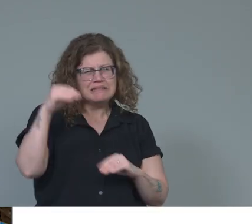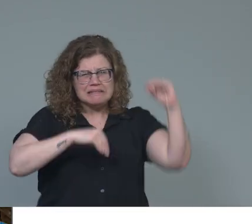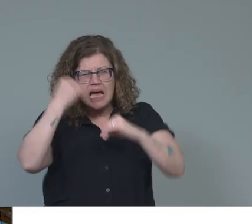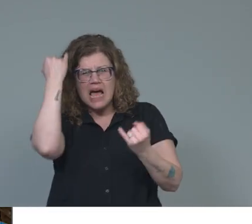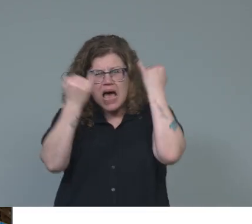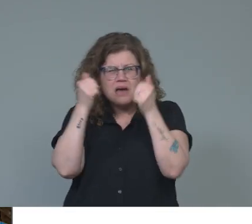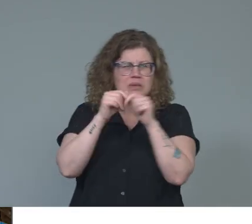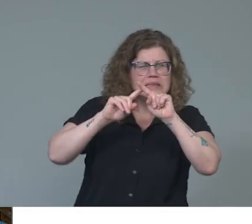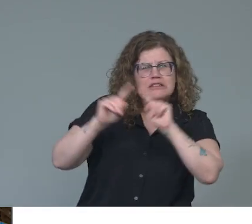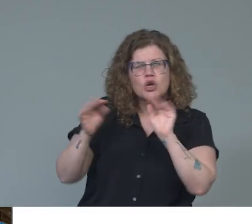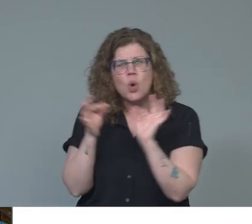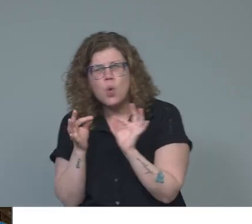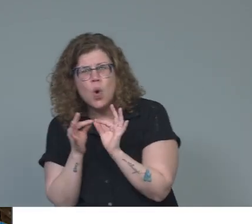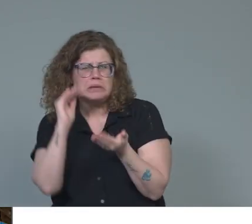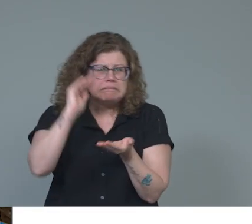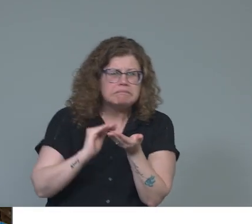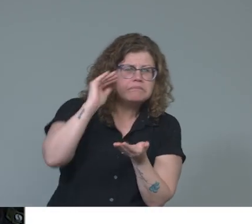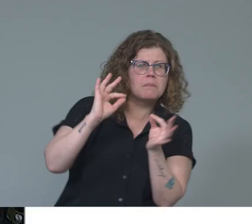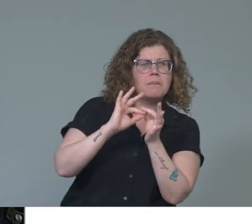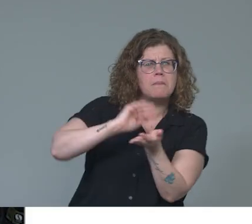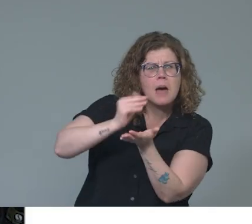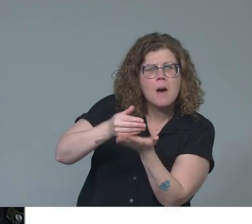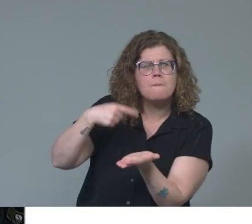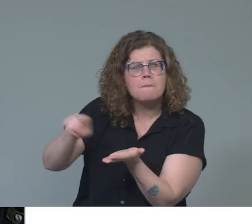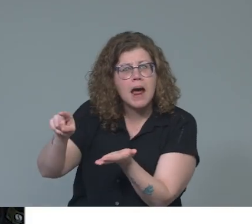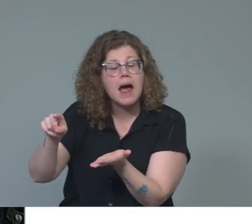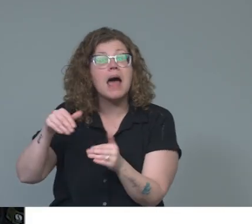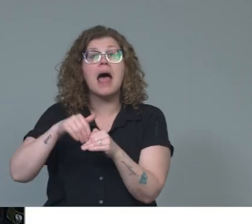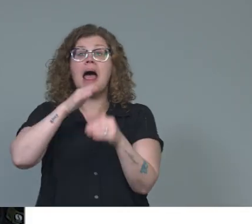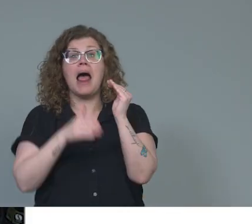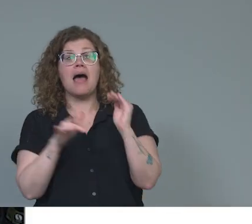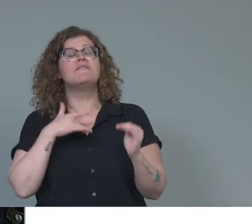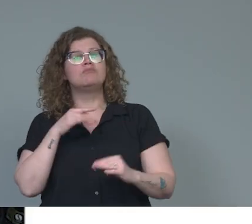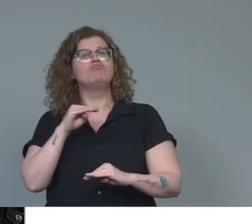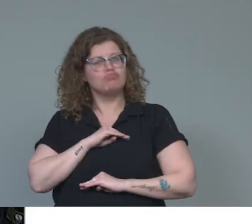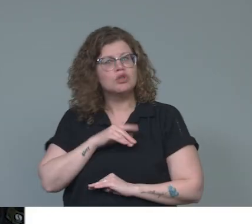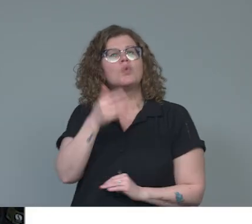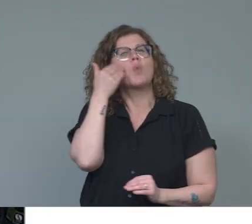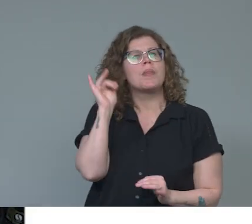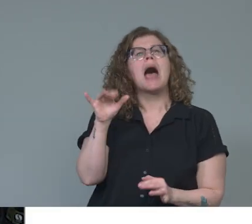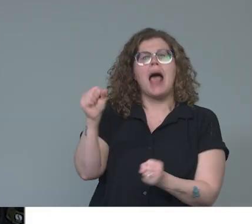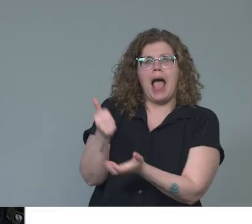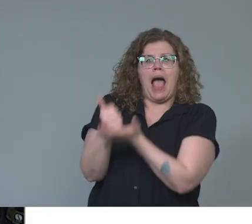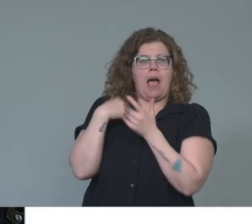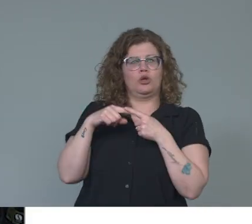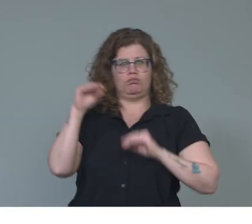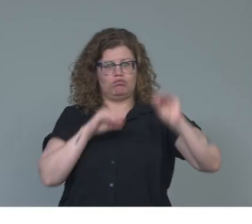even those people who come there to, let's say, to fix the lightbox or, you know, to